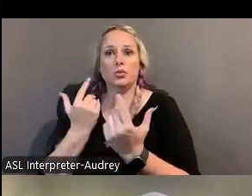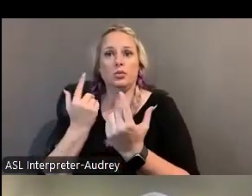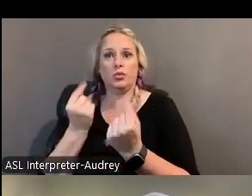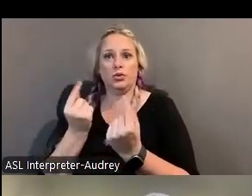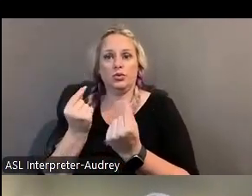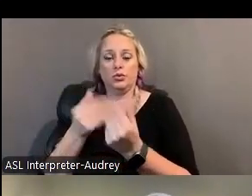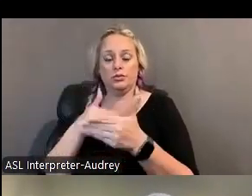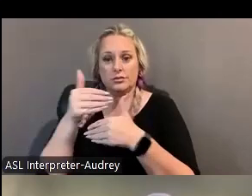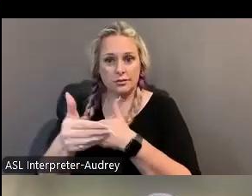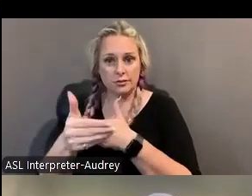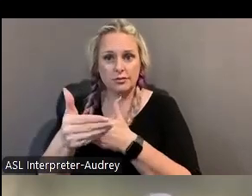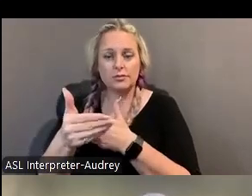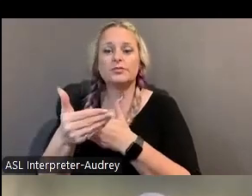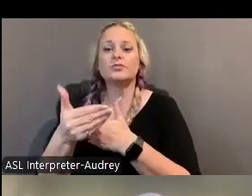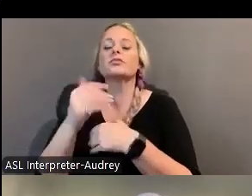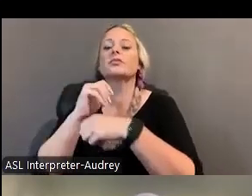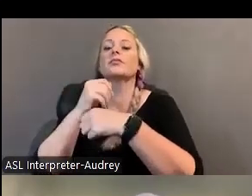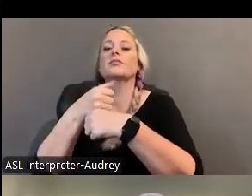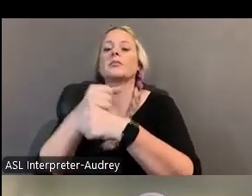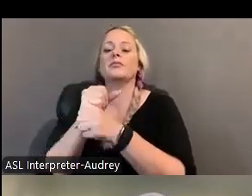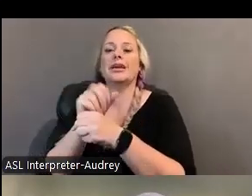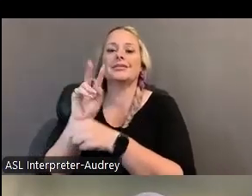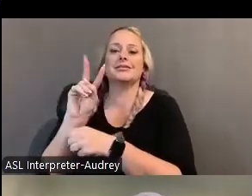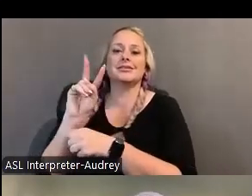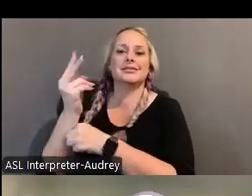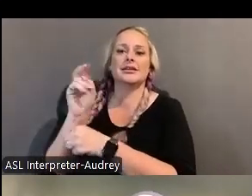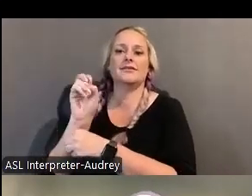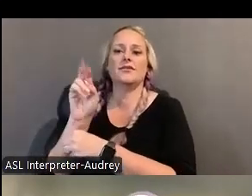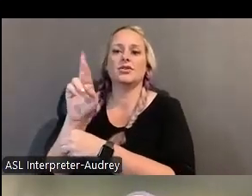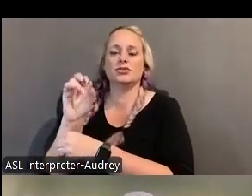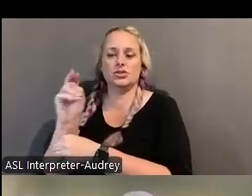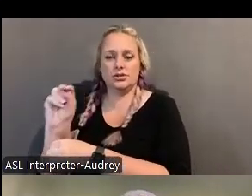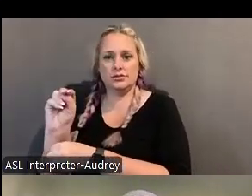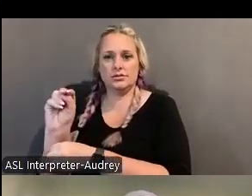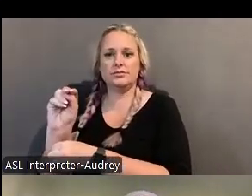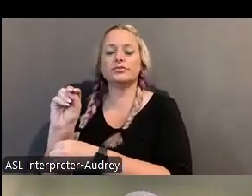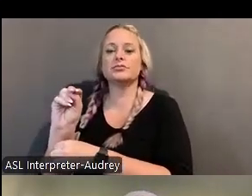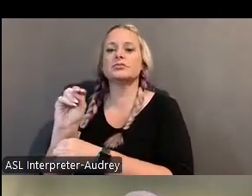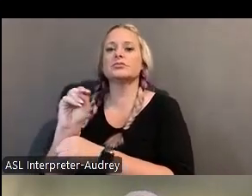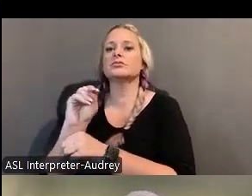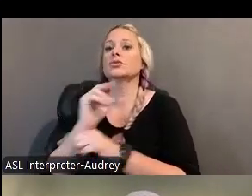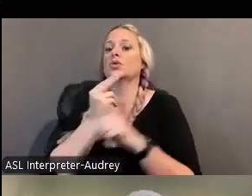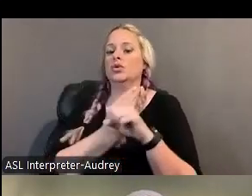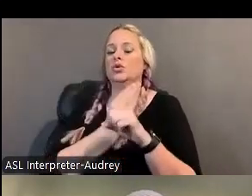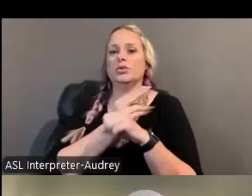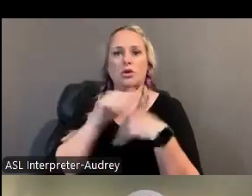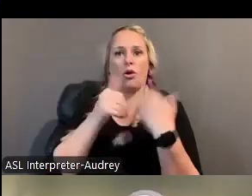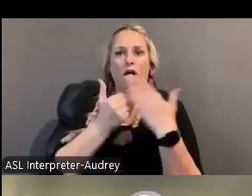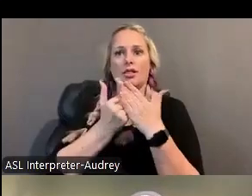creating the second version of this toolkit from the data that we've collected in this project and